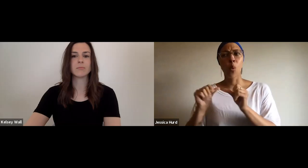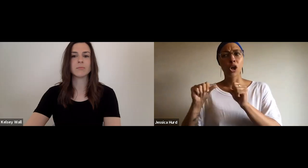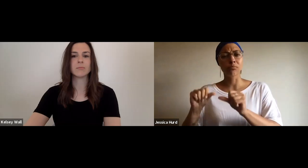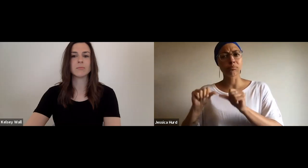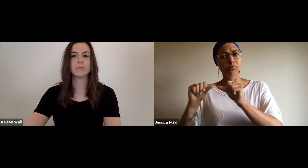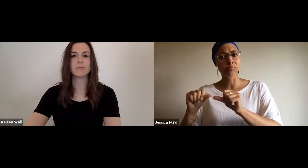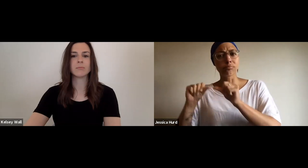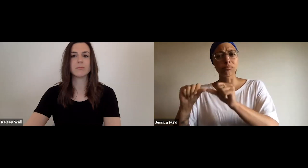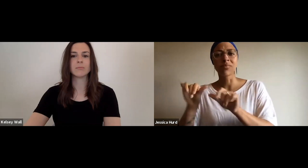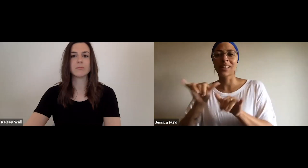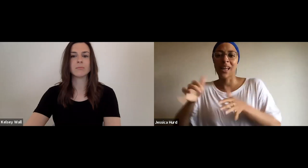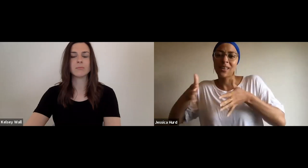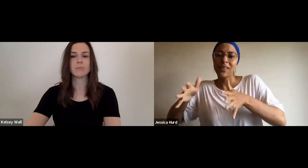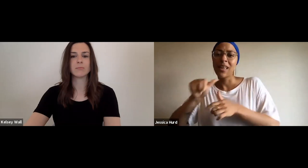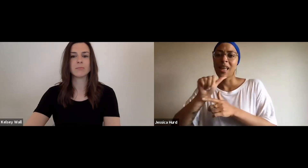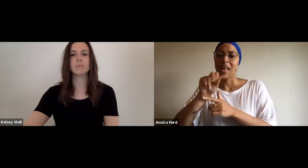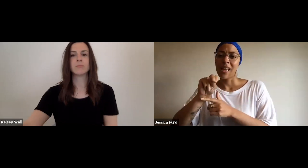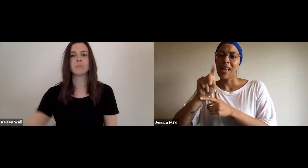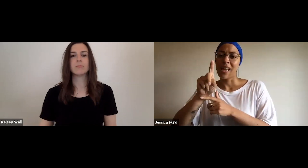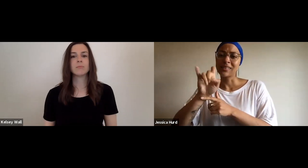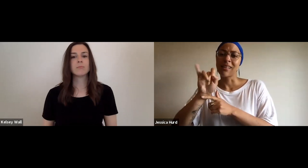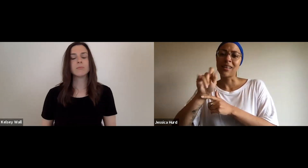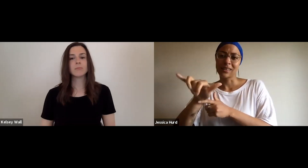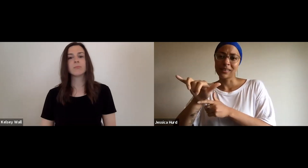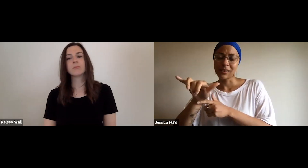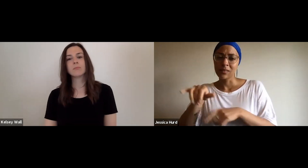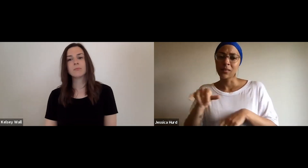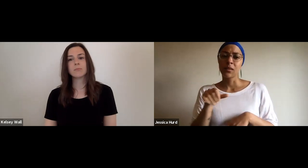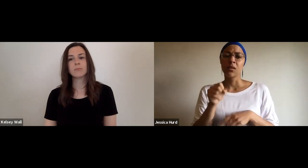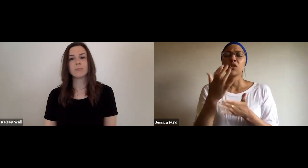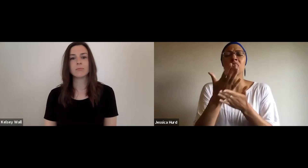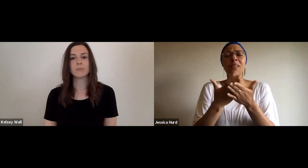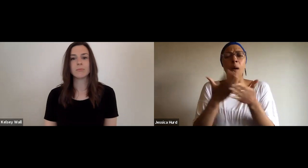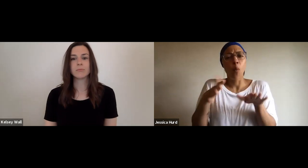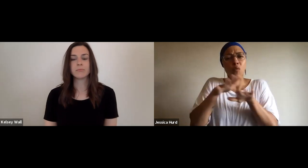Everyone kind of should be feeling it, but it's a short-term thing,